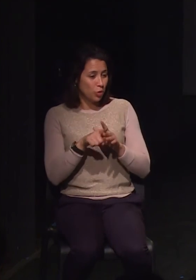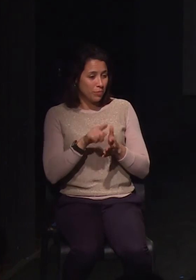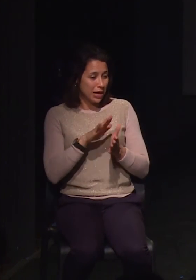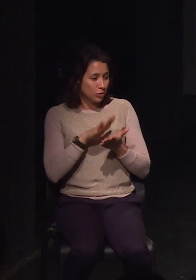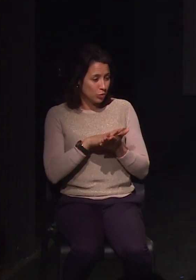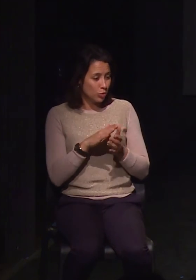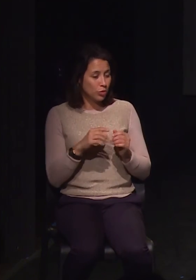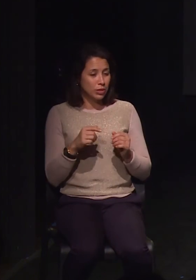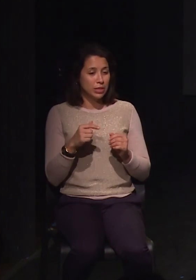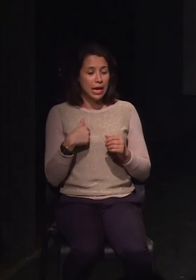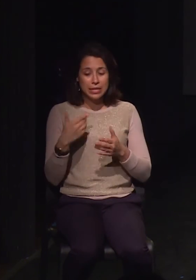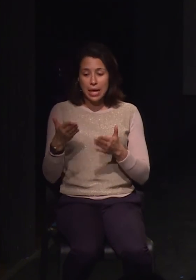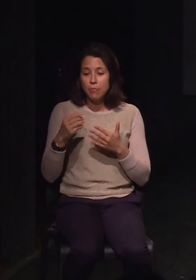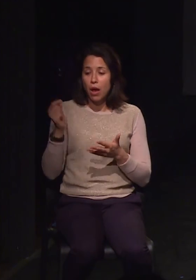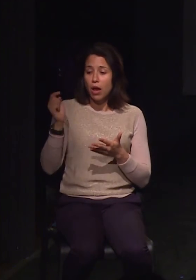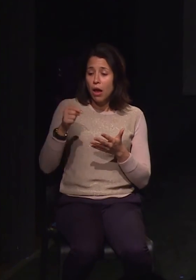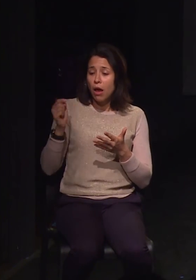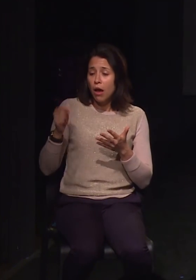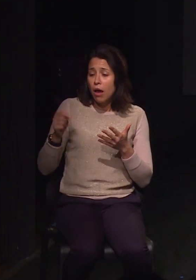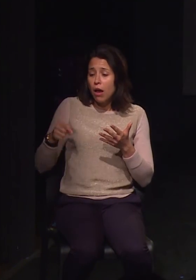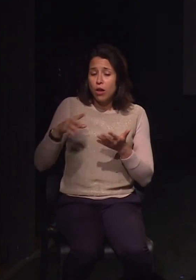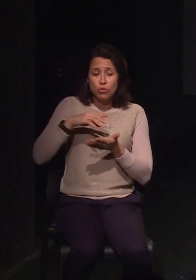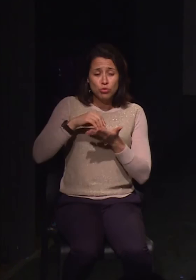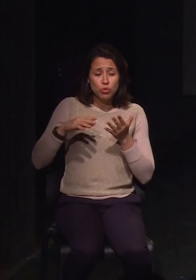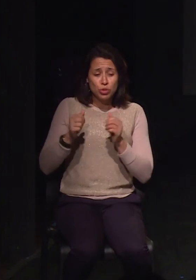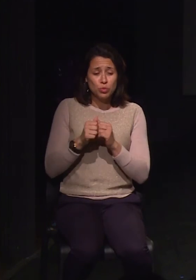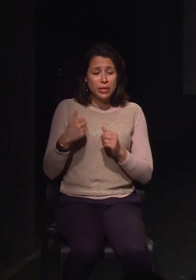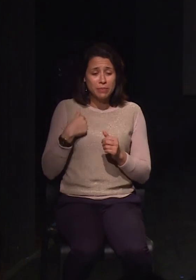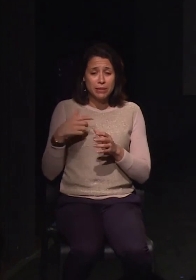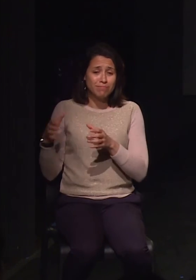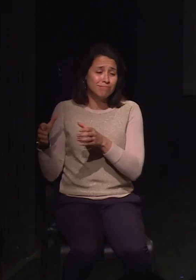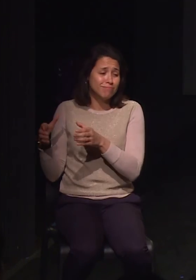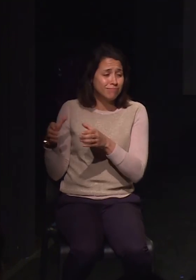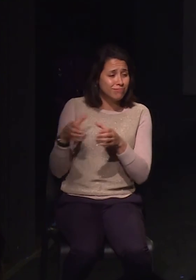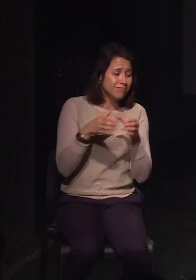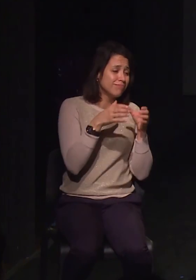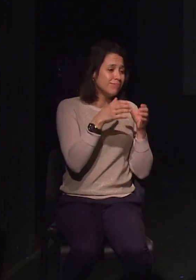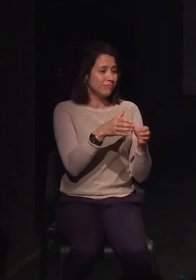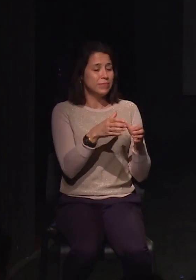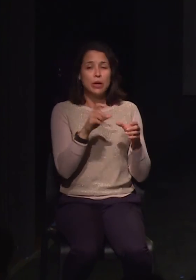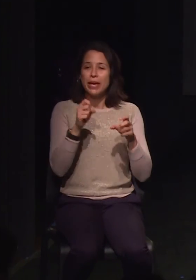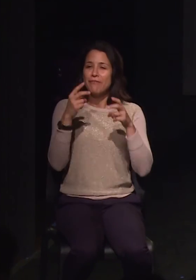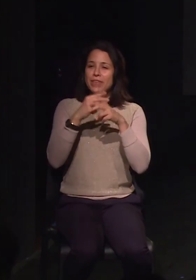Yo-yo, and Aaron, and Gabriel, and we could find a way to do something together that we